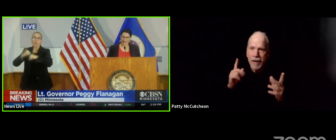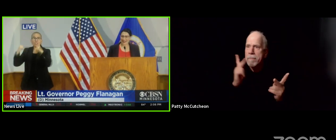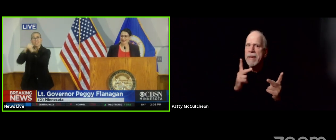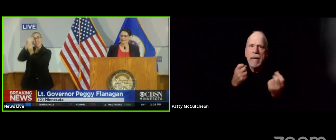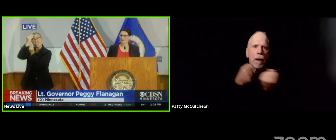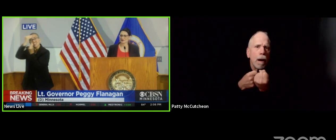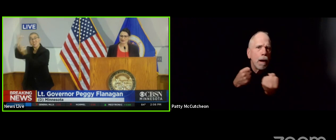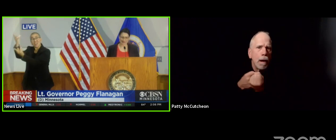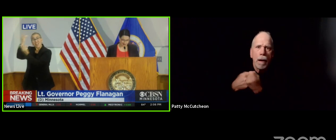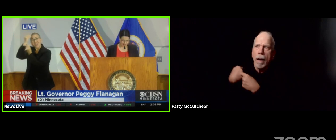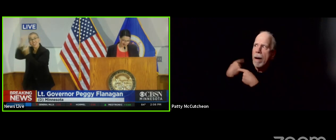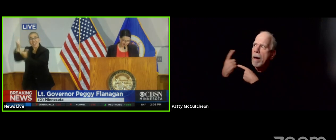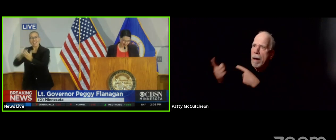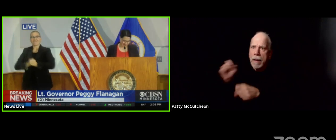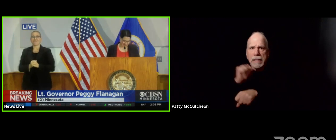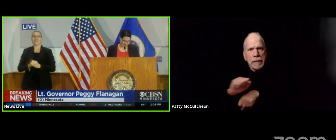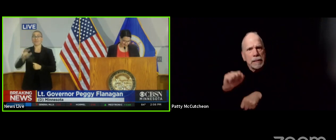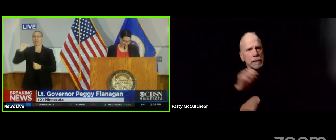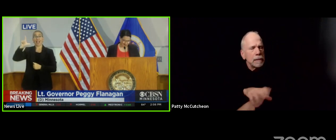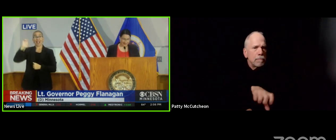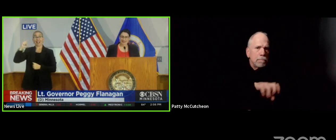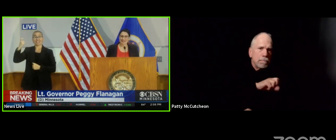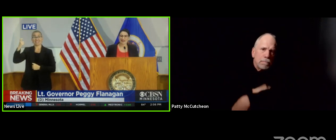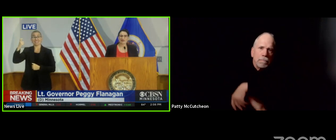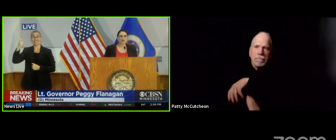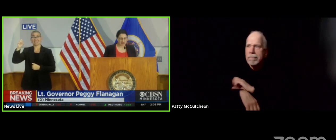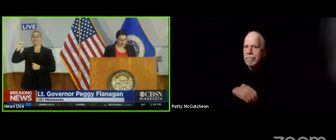ACT GOES INTO EFFECT. TOGETHER WE HAVE